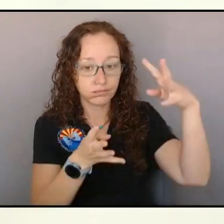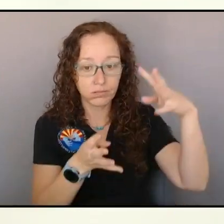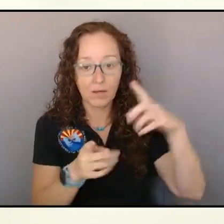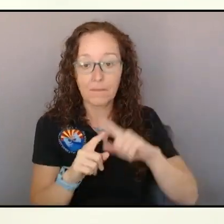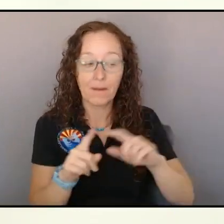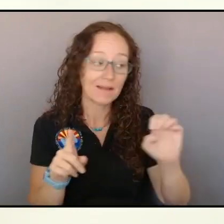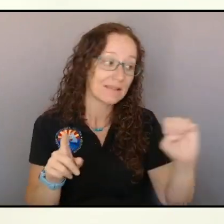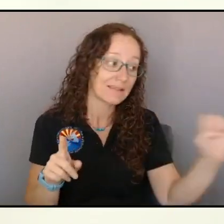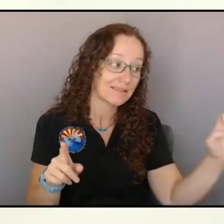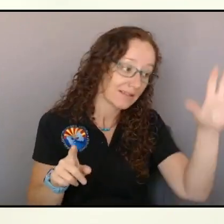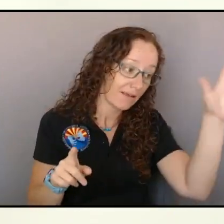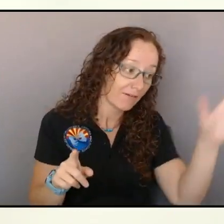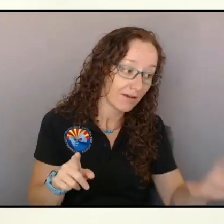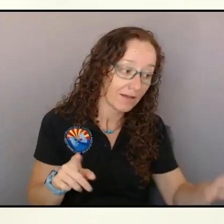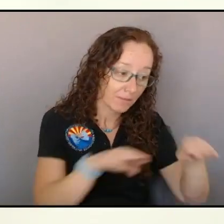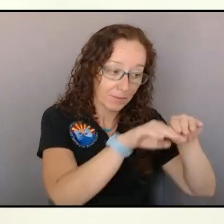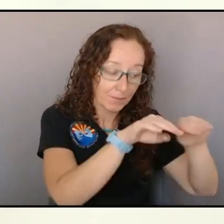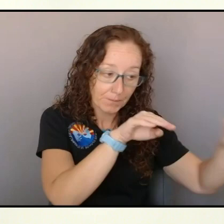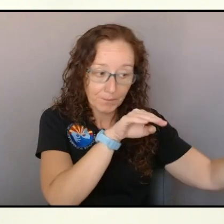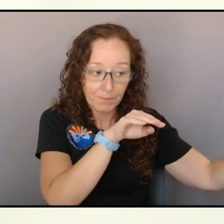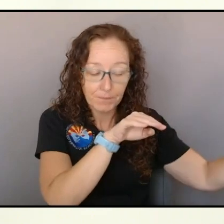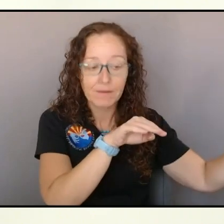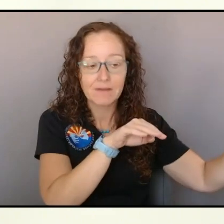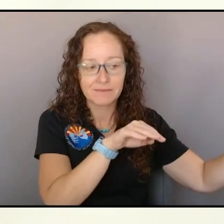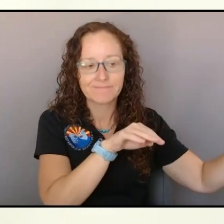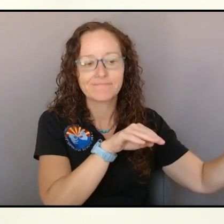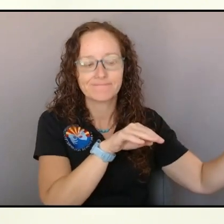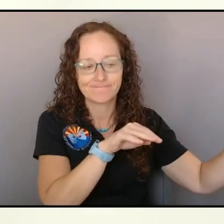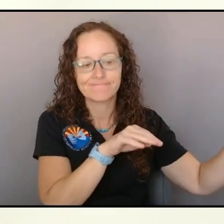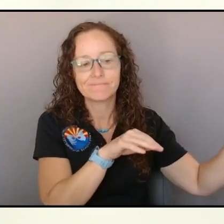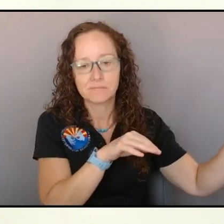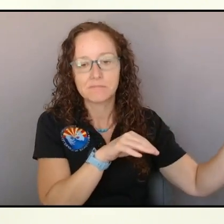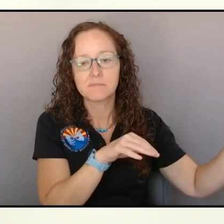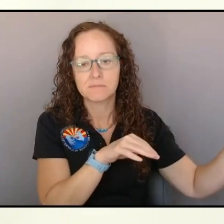have that kind of influence of easterly winds throughout the